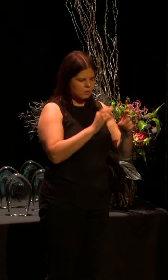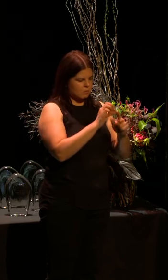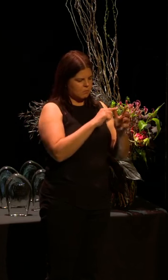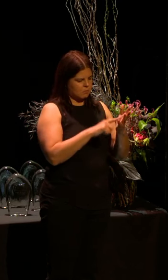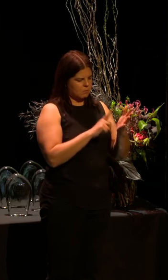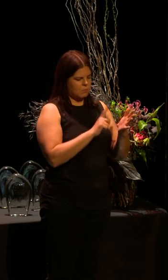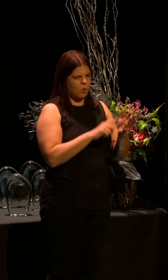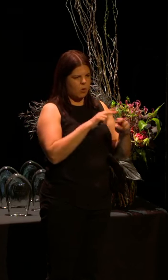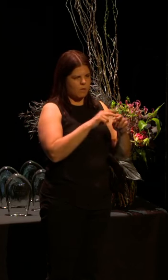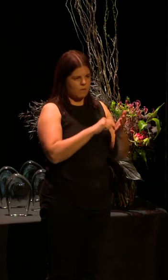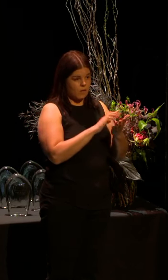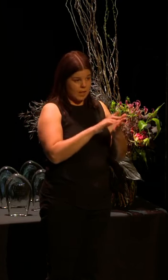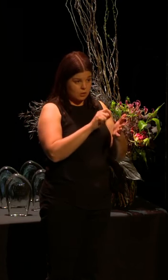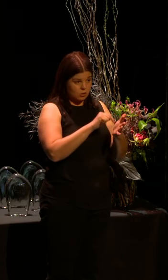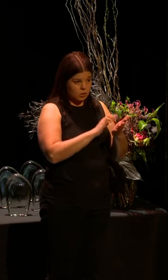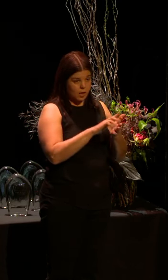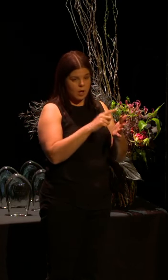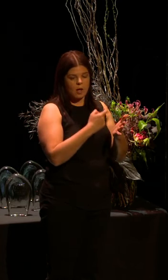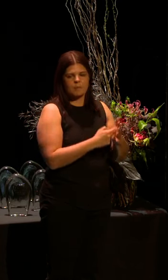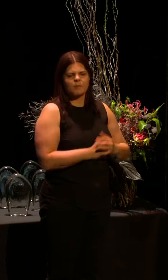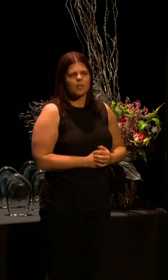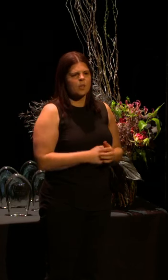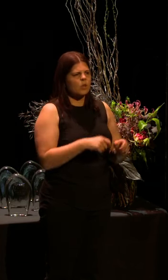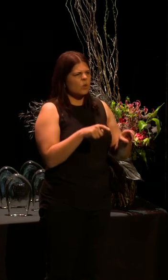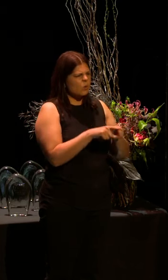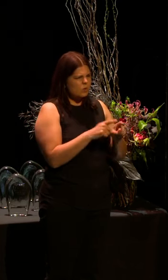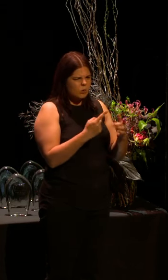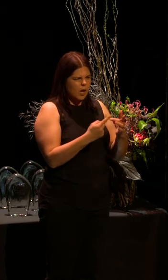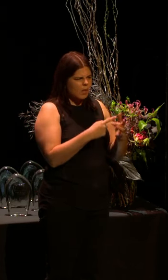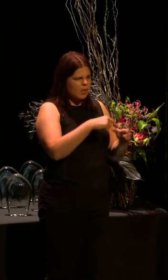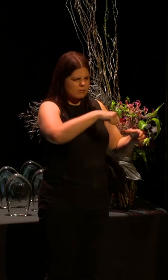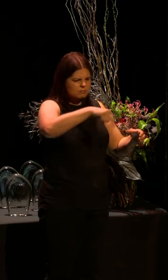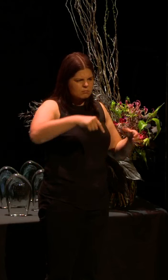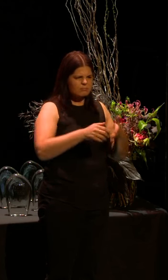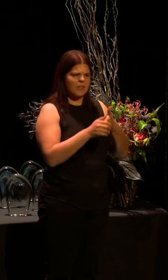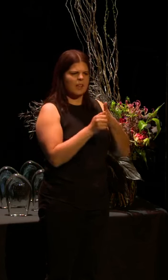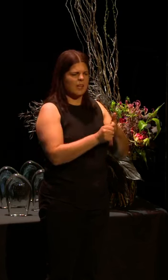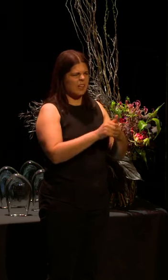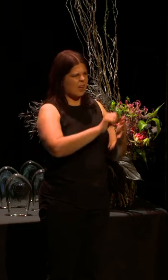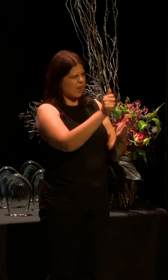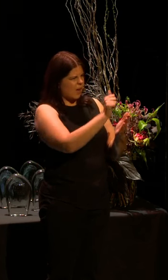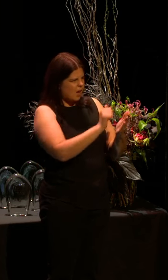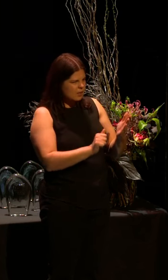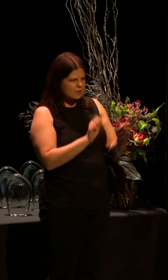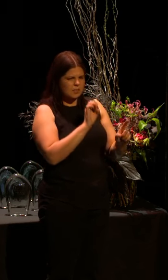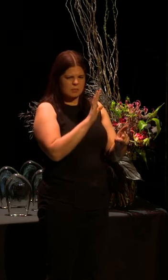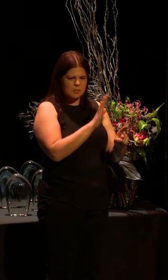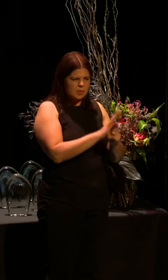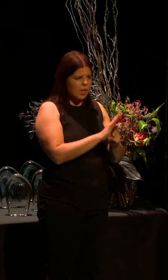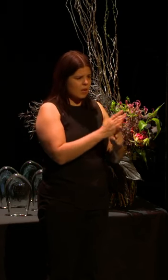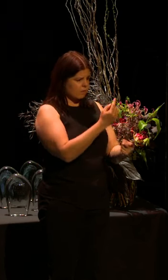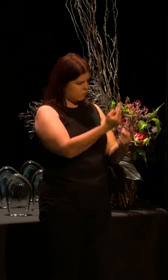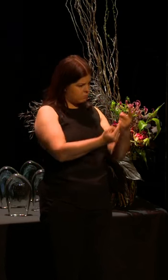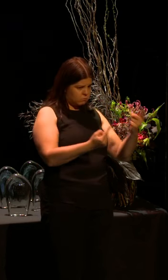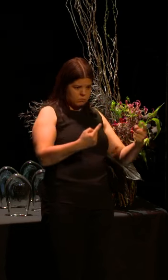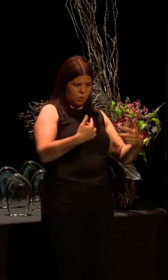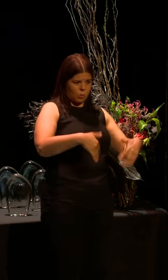Also, to welcome so many of our sector leaders and artists who individually and collectively make such a mighty contribution